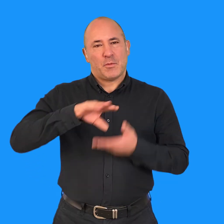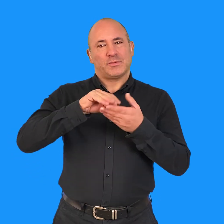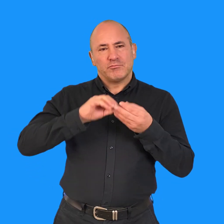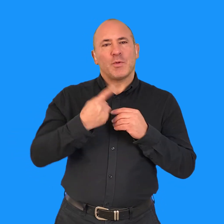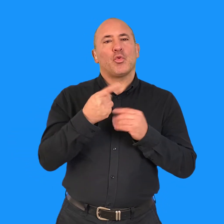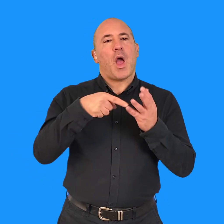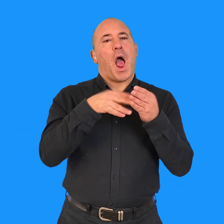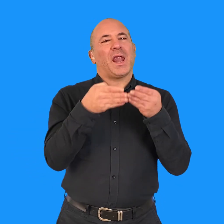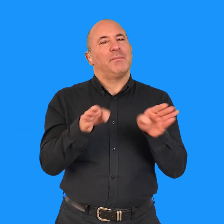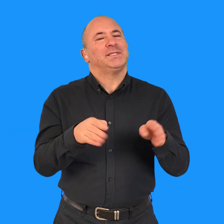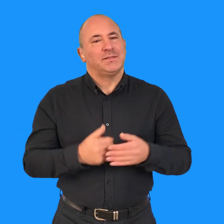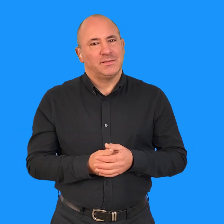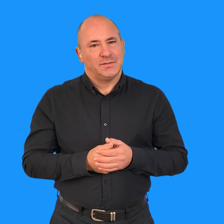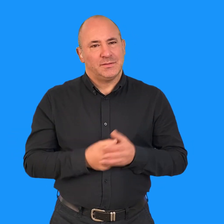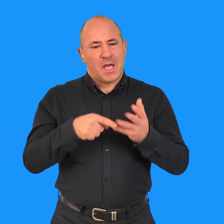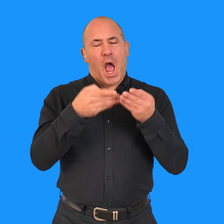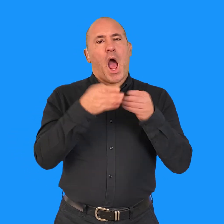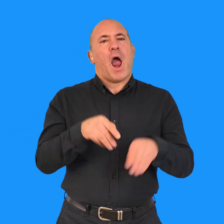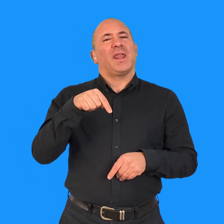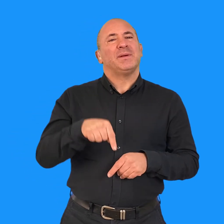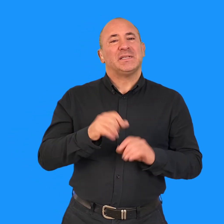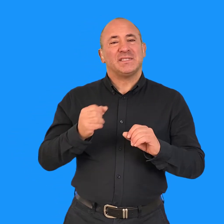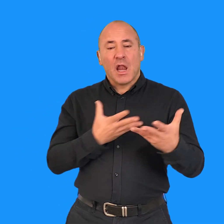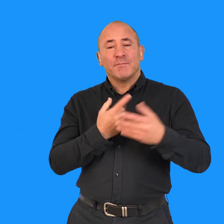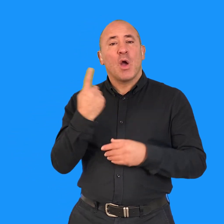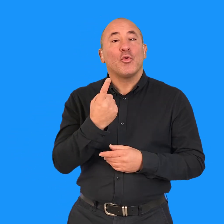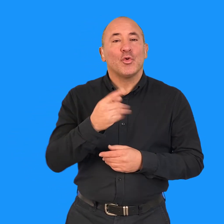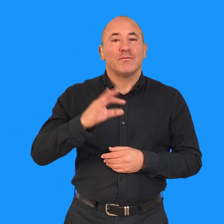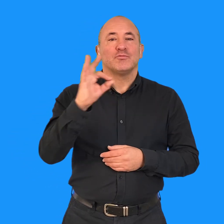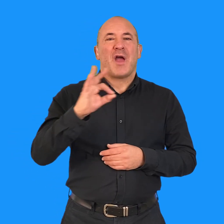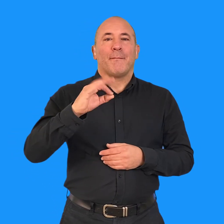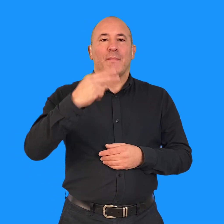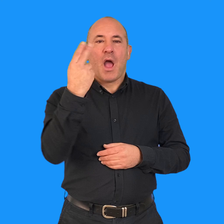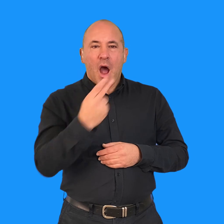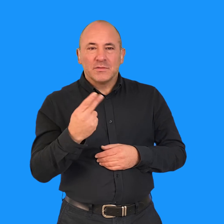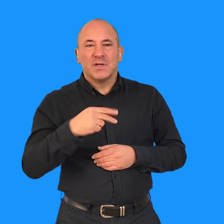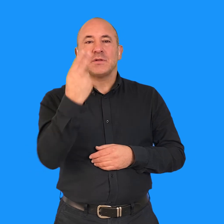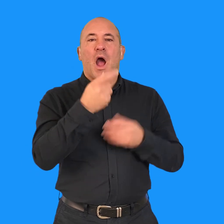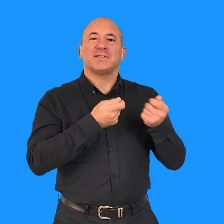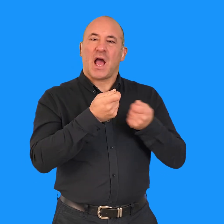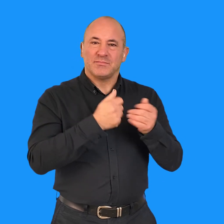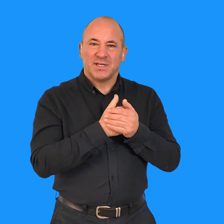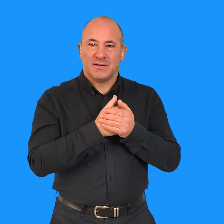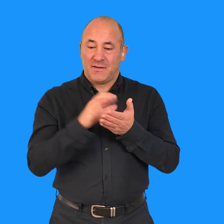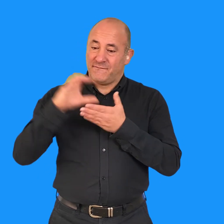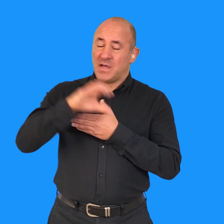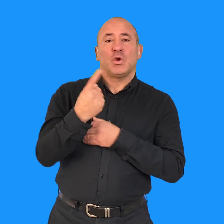This podcast has been produced by Unlimited. Unlimited is delivered by Shape Arts and Arts Admin,